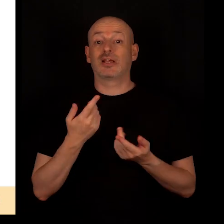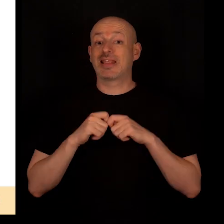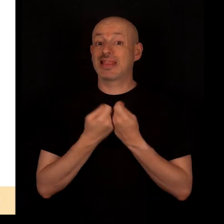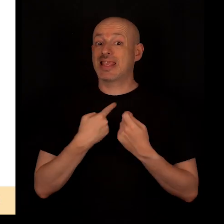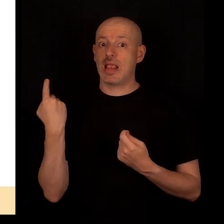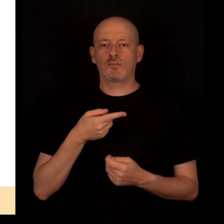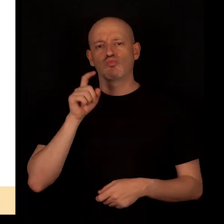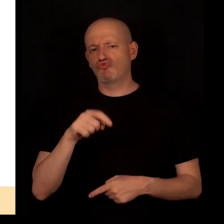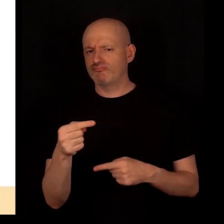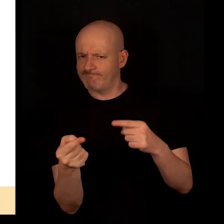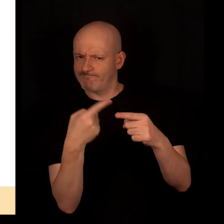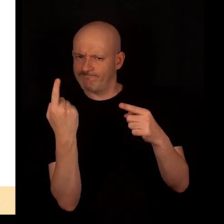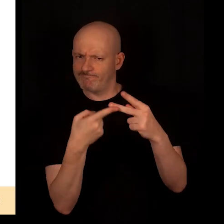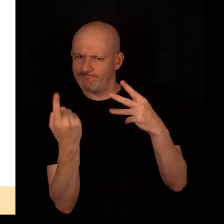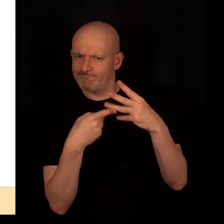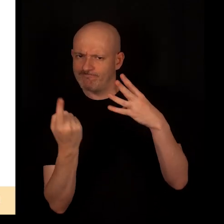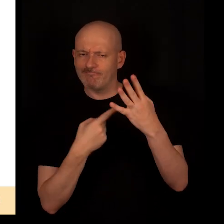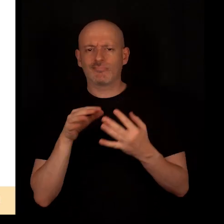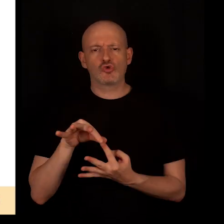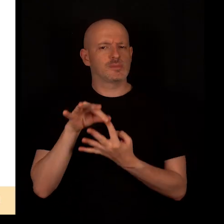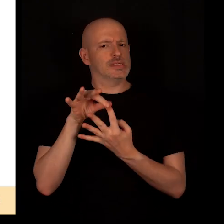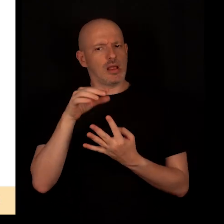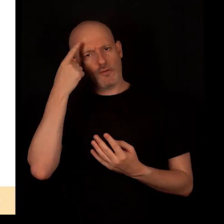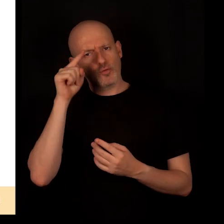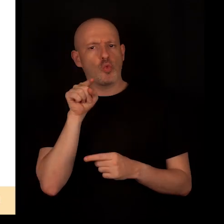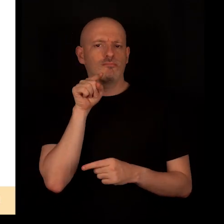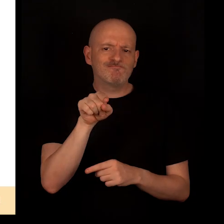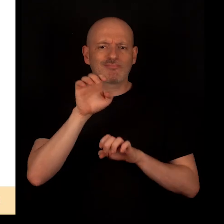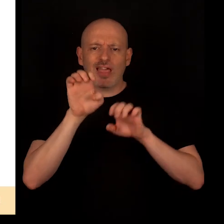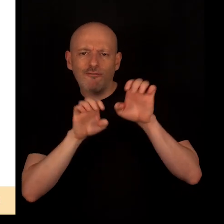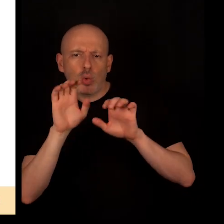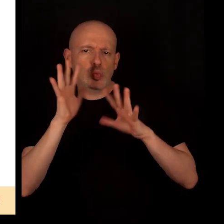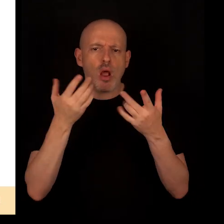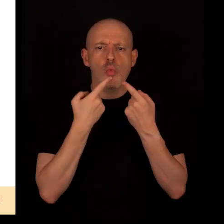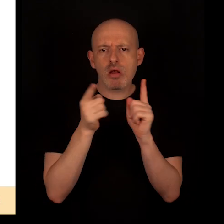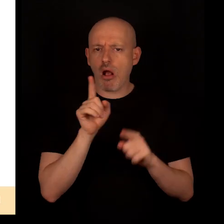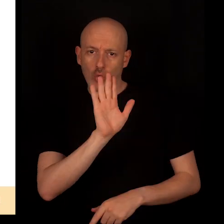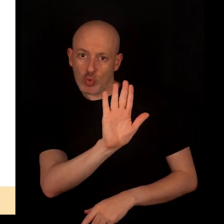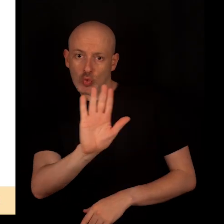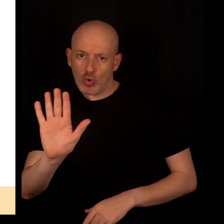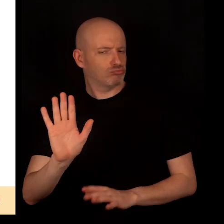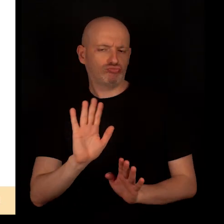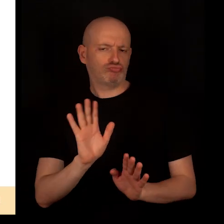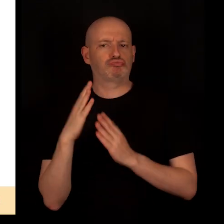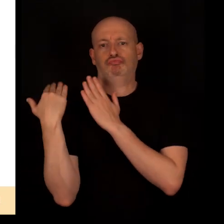As we say, from our team, we don't have any special requirements or evaluation criteria for your calls.